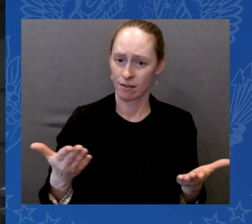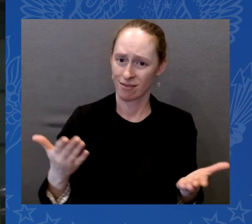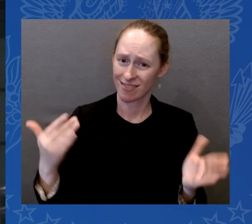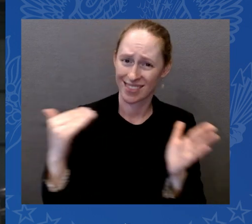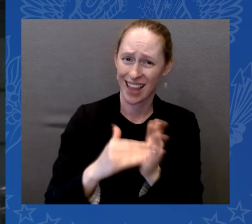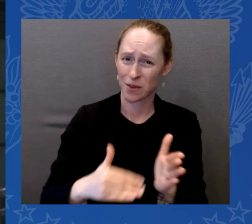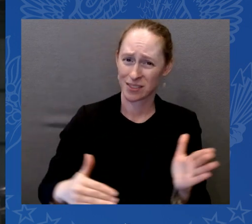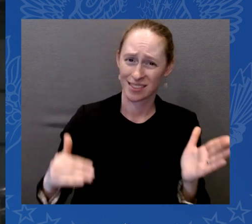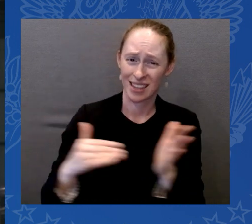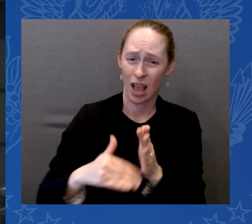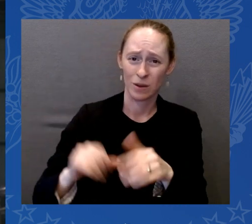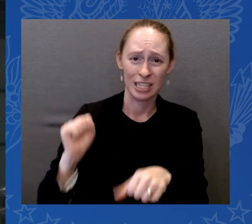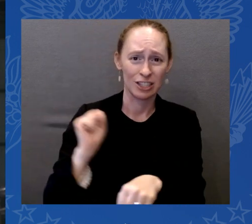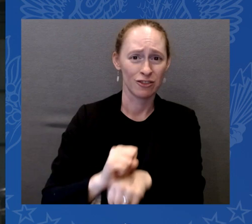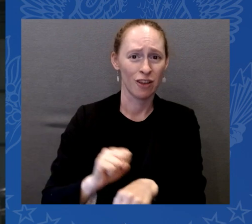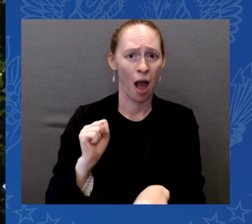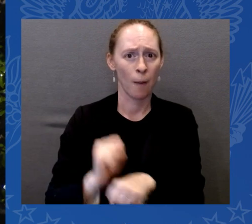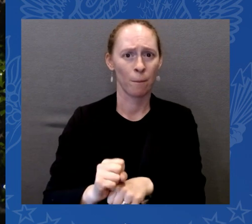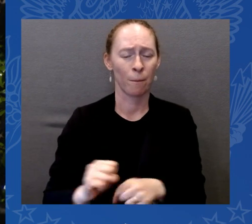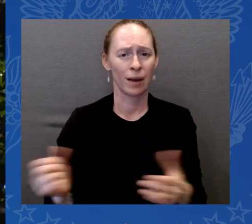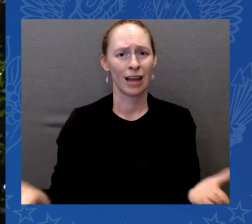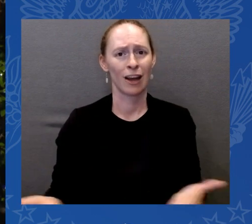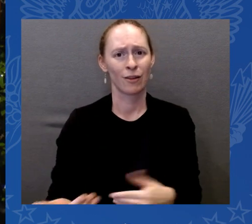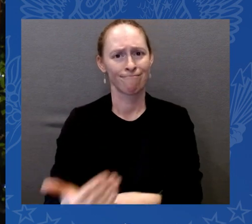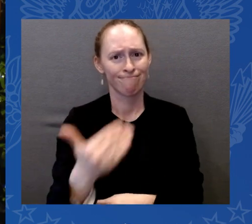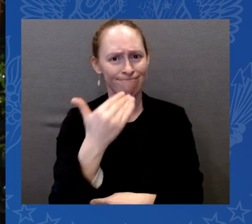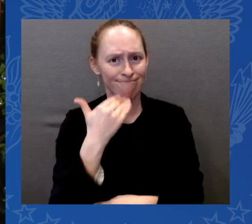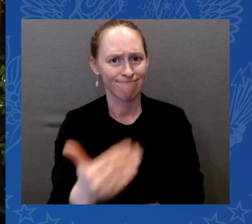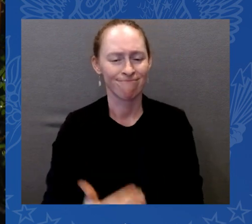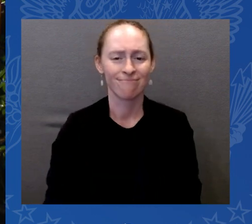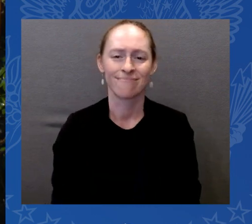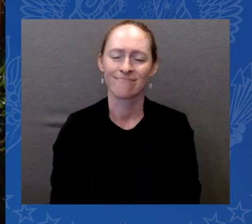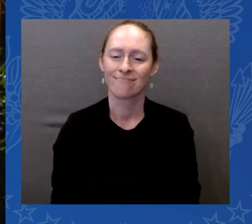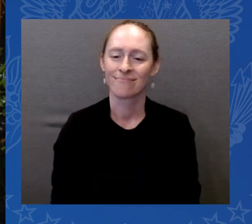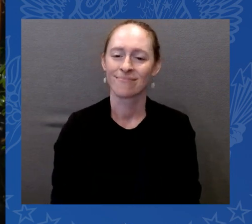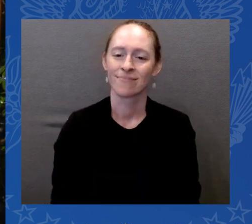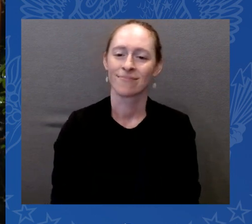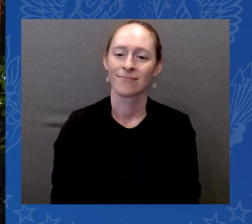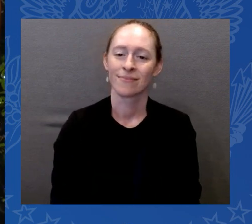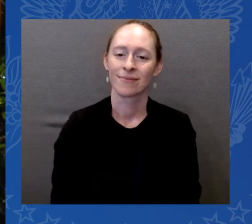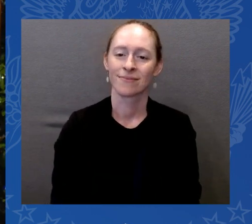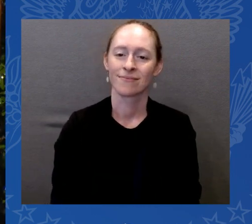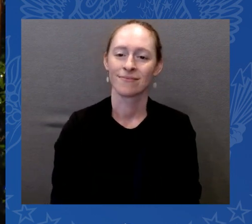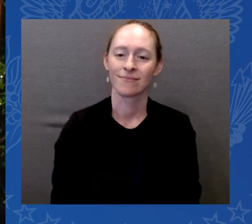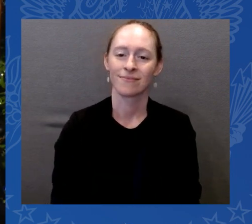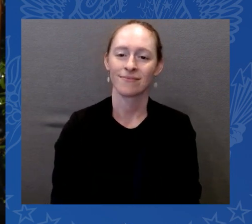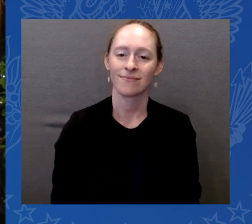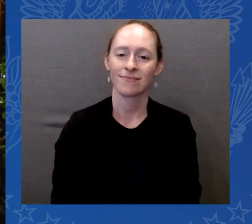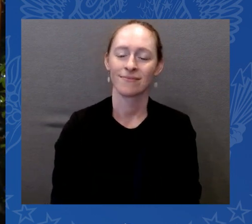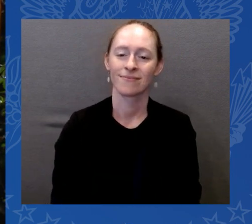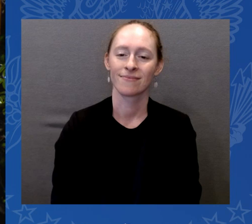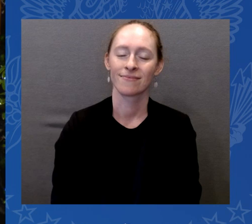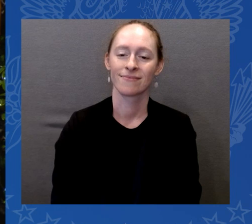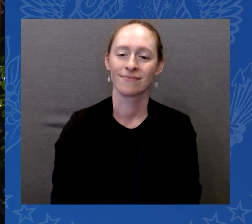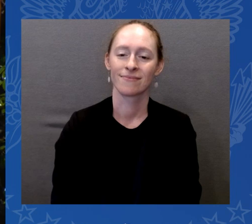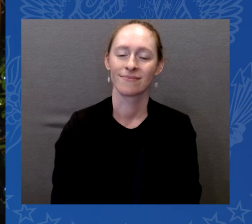And what we're talking about here -- you know, it used to be -- and I know my colleagues are tired of hearing me saying it,